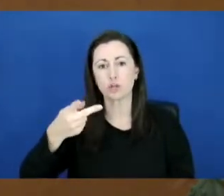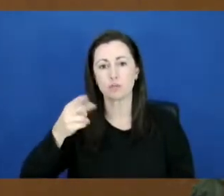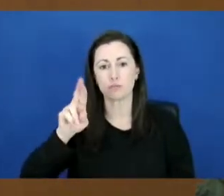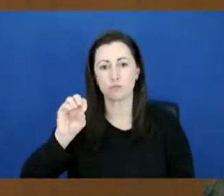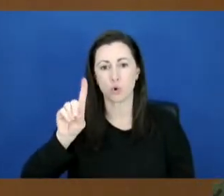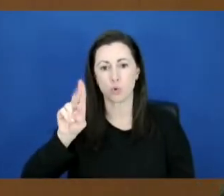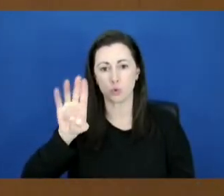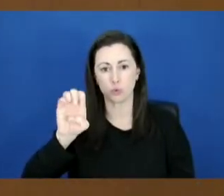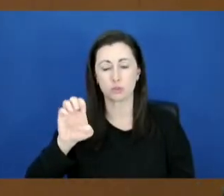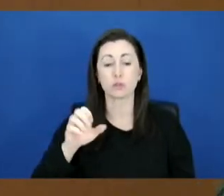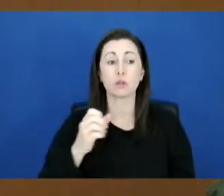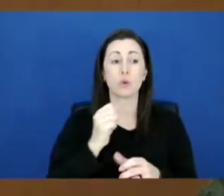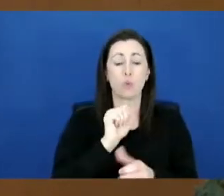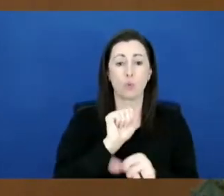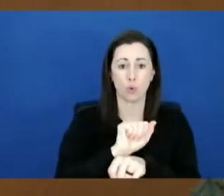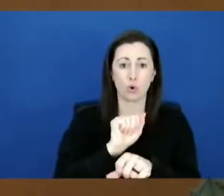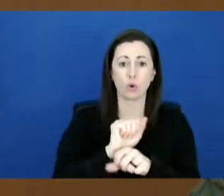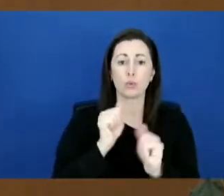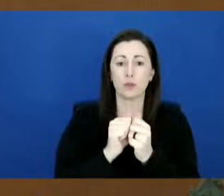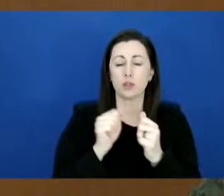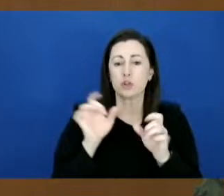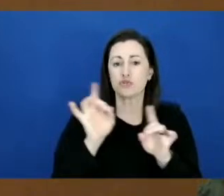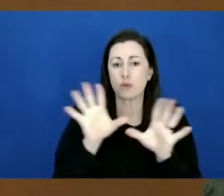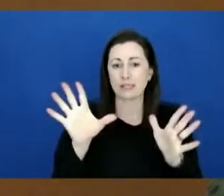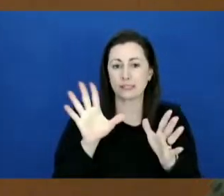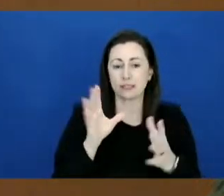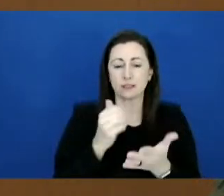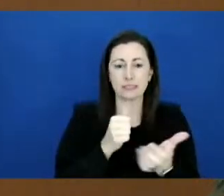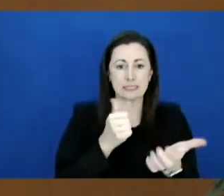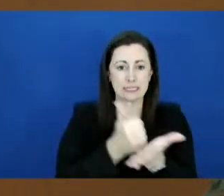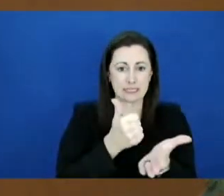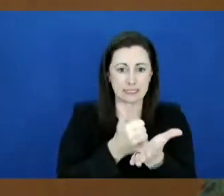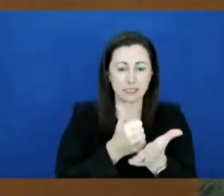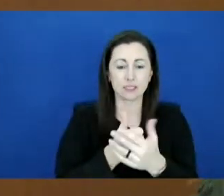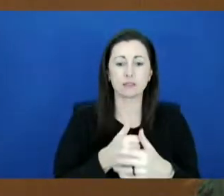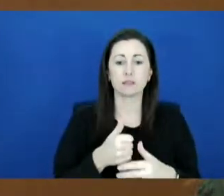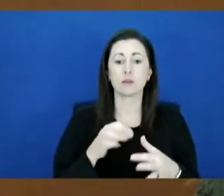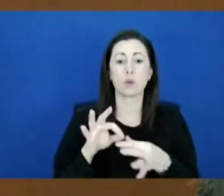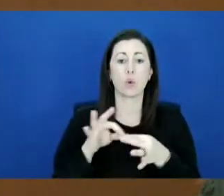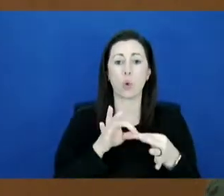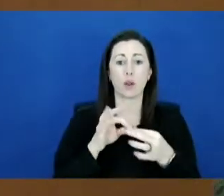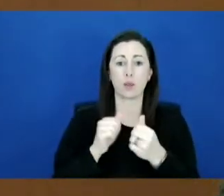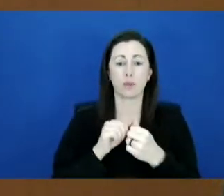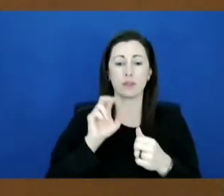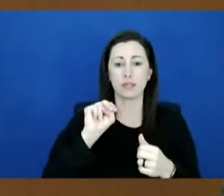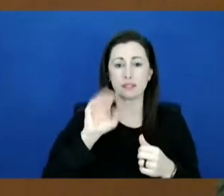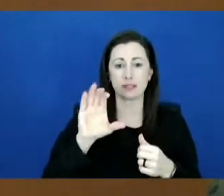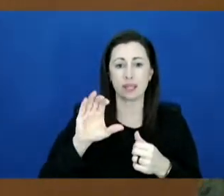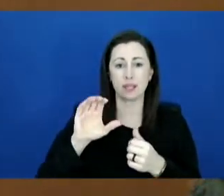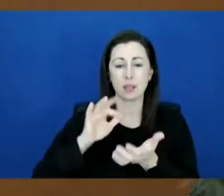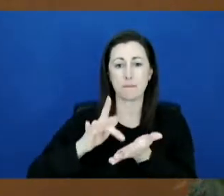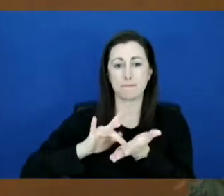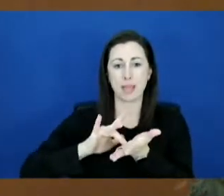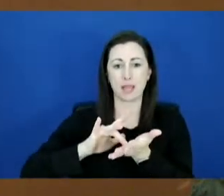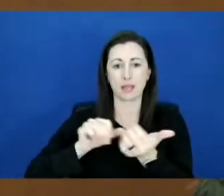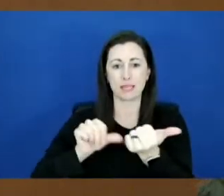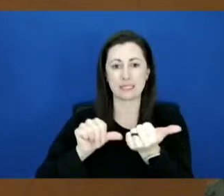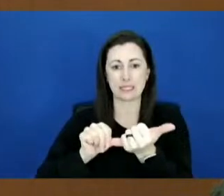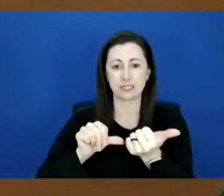FRESH PRODUCE. WE WORK WITH CRISIS ASSISTANCE, TO HELP WITH UTILITY AND RENT